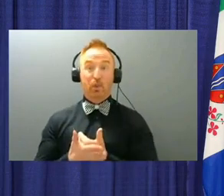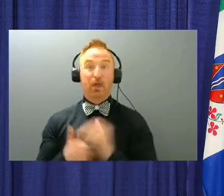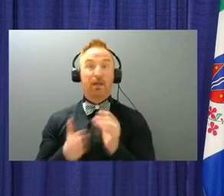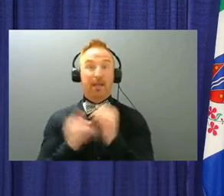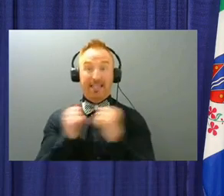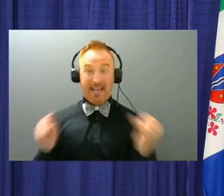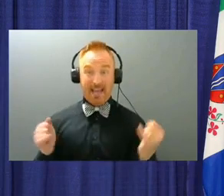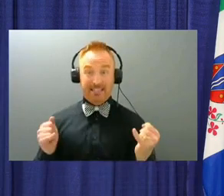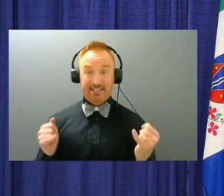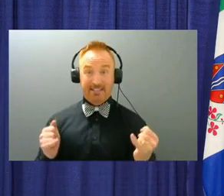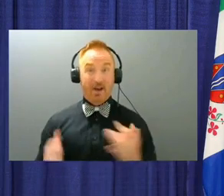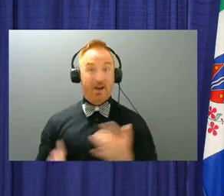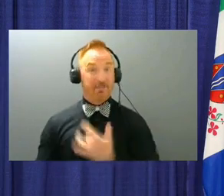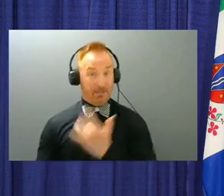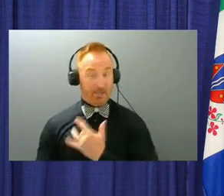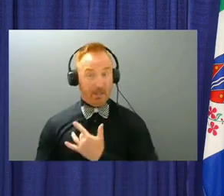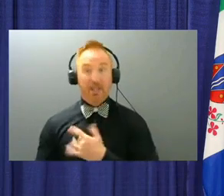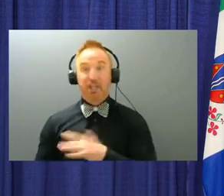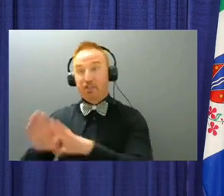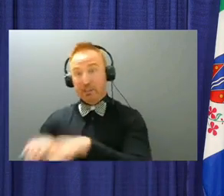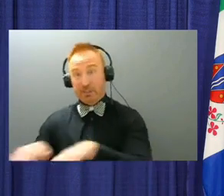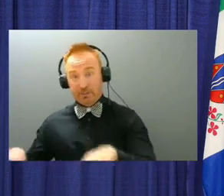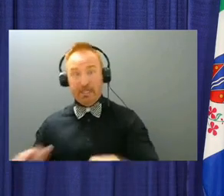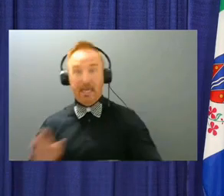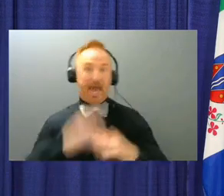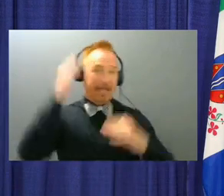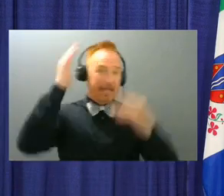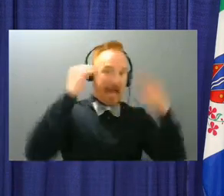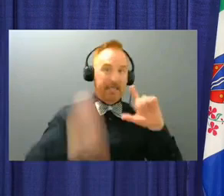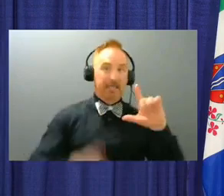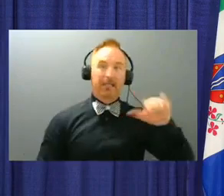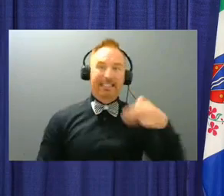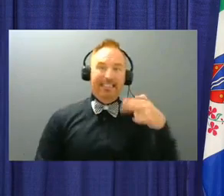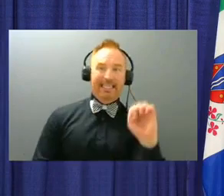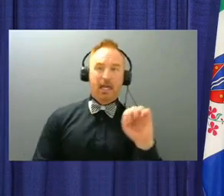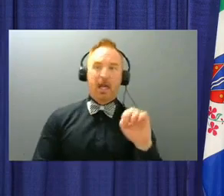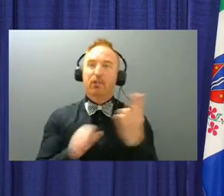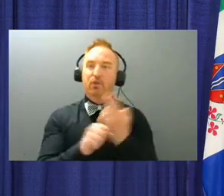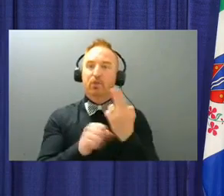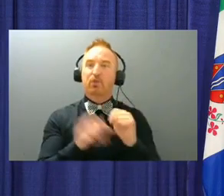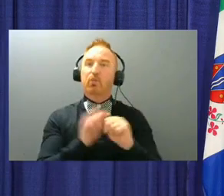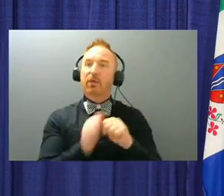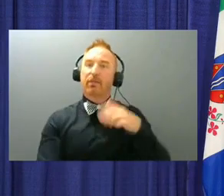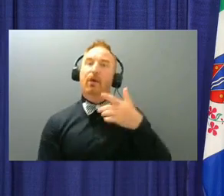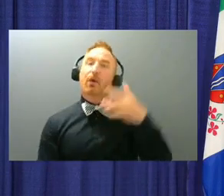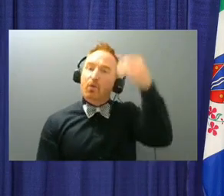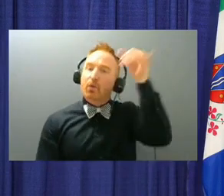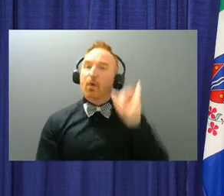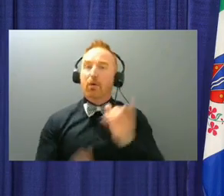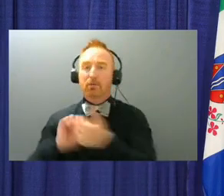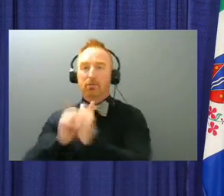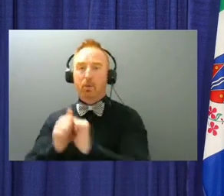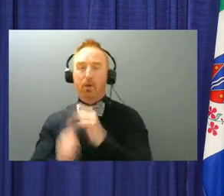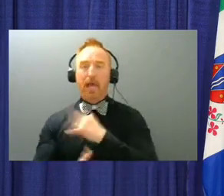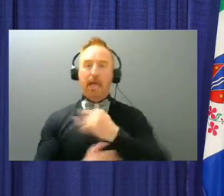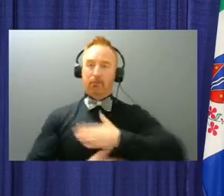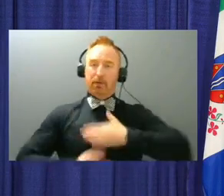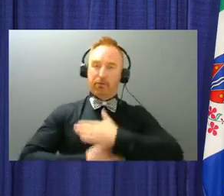The new guidelines apply to children and adult leagues and are to be used along with the government of Yukon's existing sports and recreation